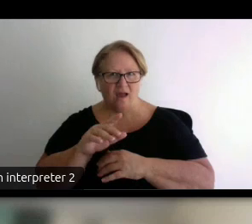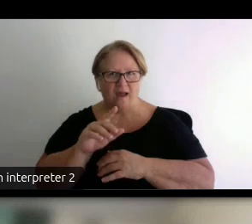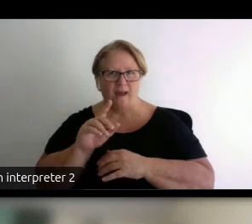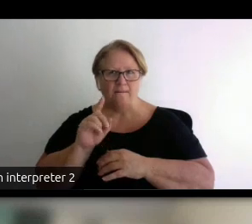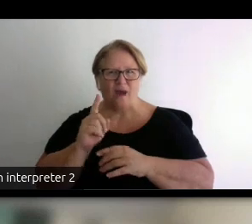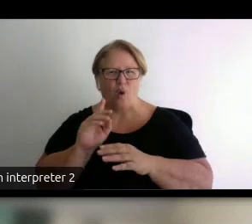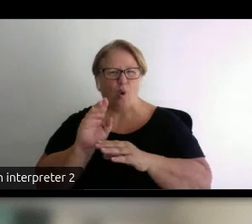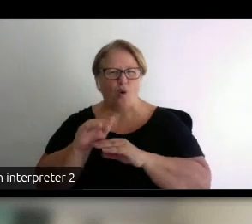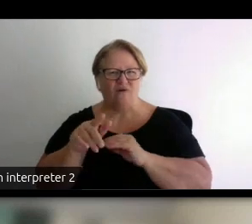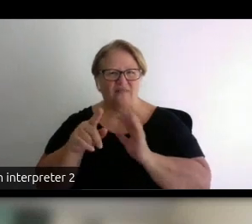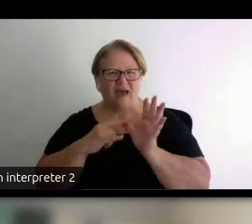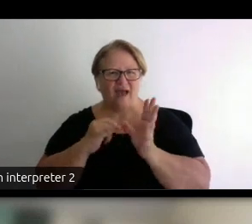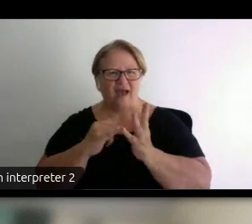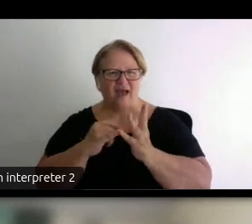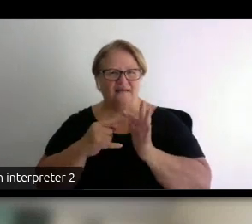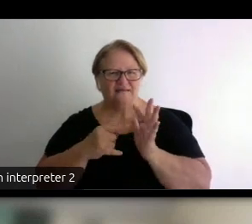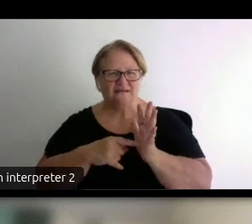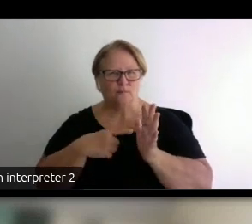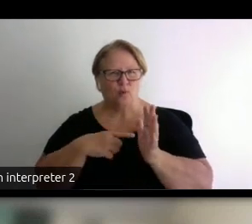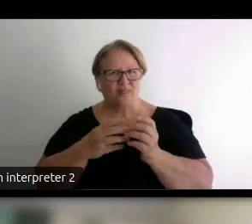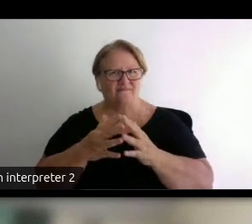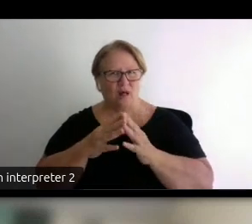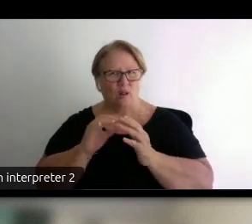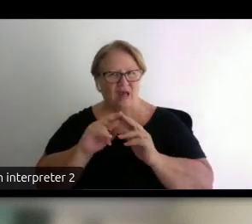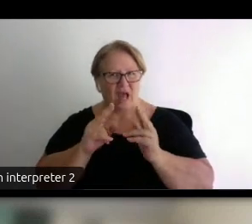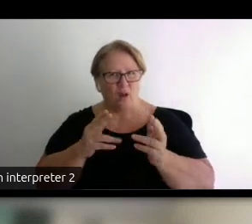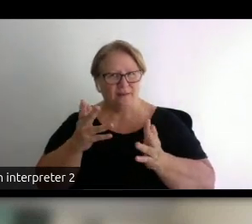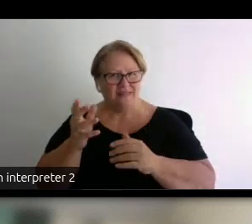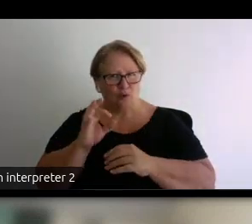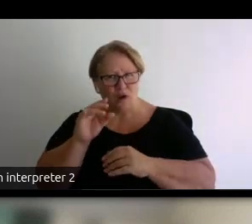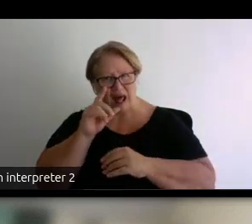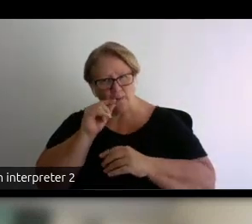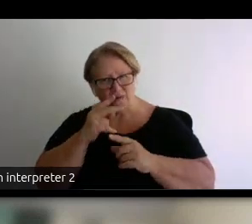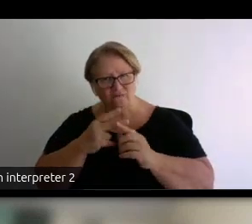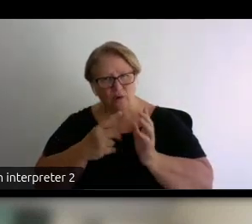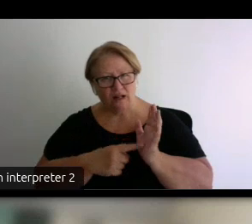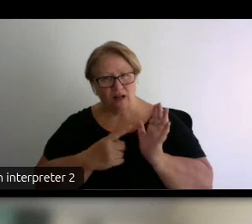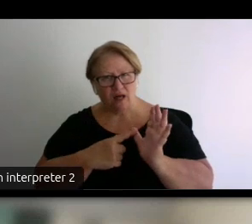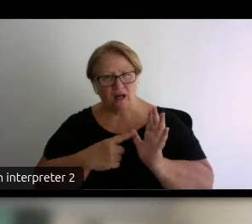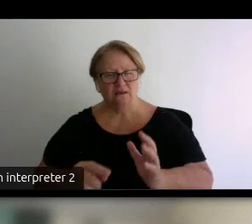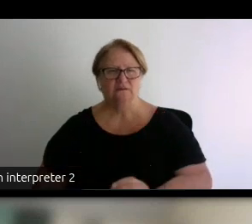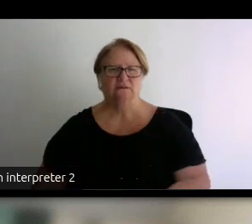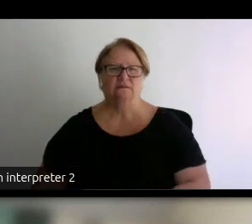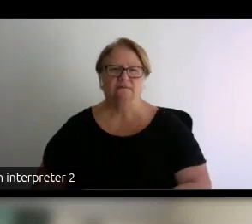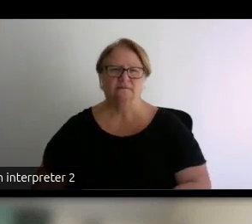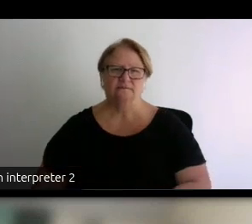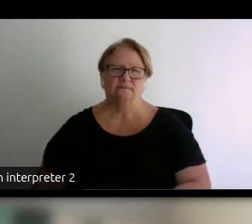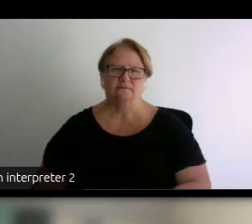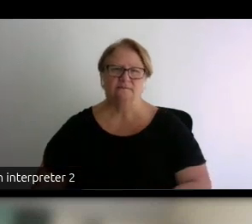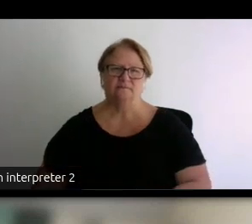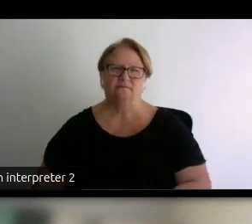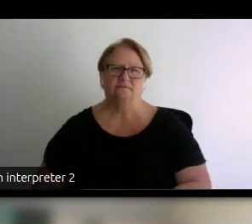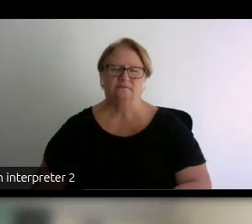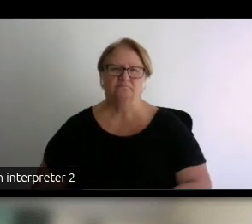due to value of their house, would that mean they wouldn't be eligible for legal aid? Um,